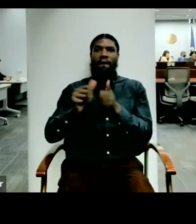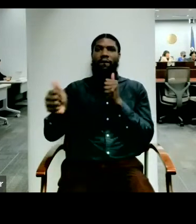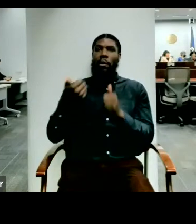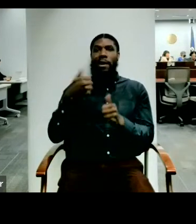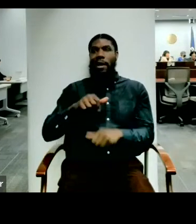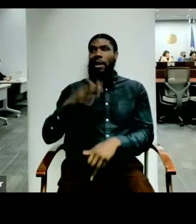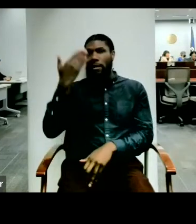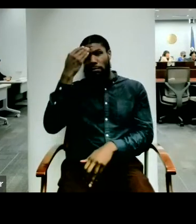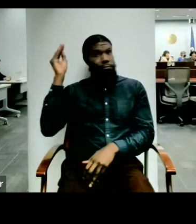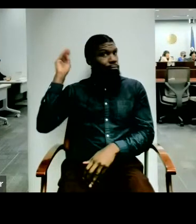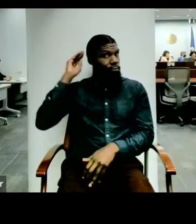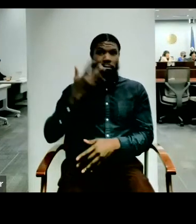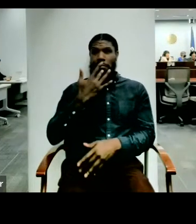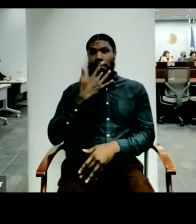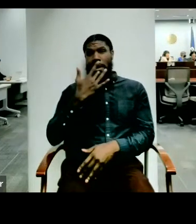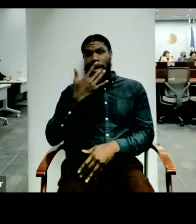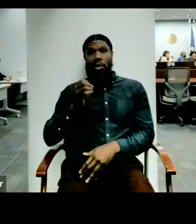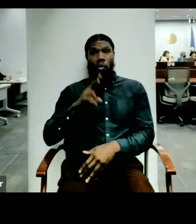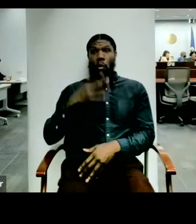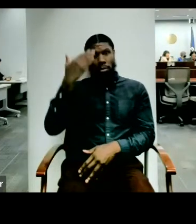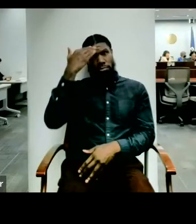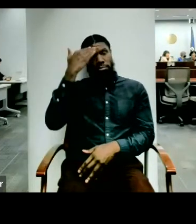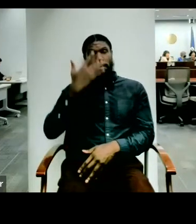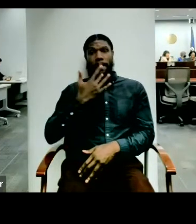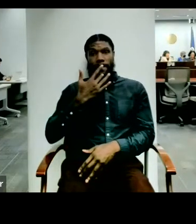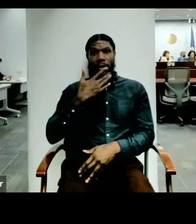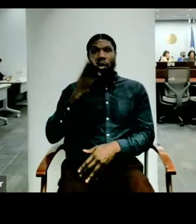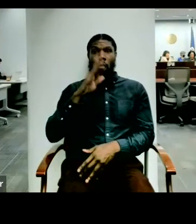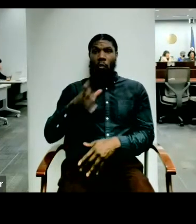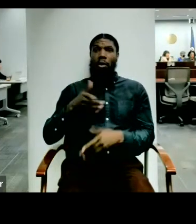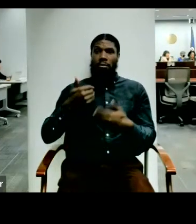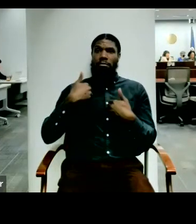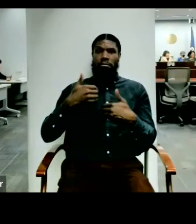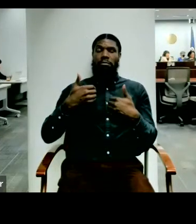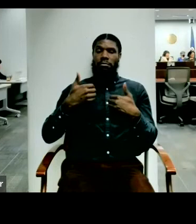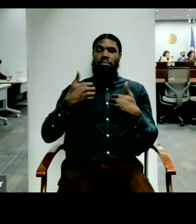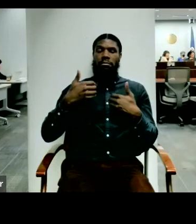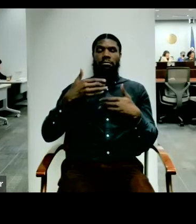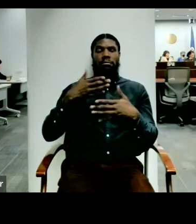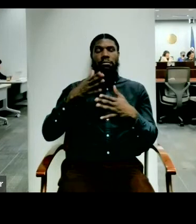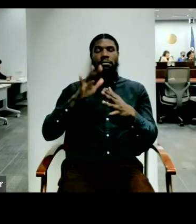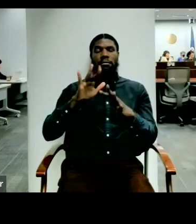might get in a completely unstructured or personality fit based interview?